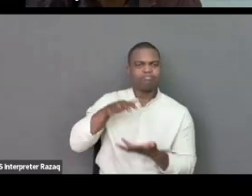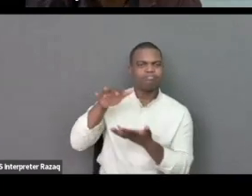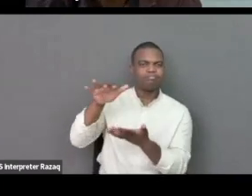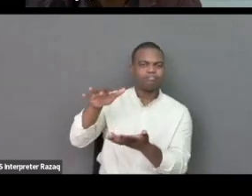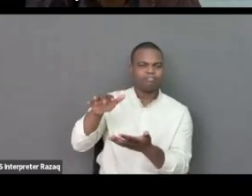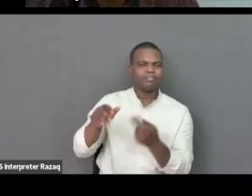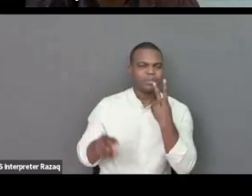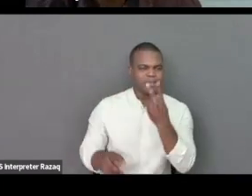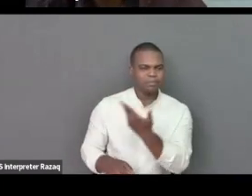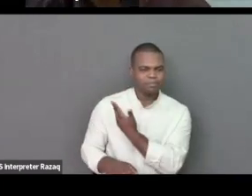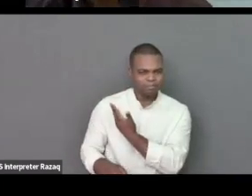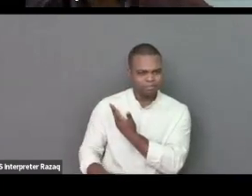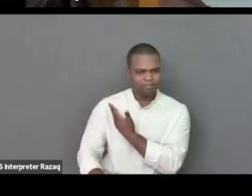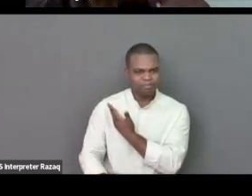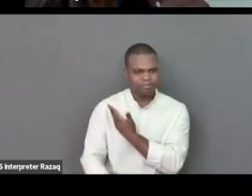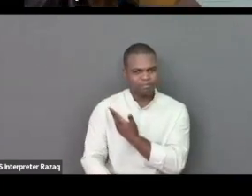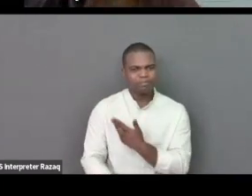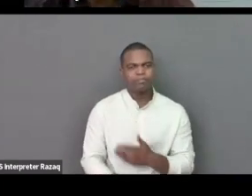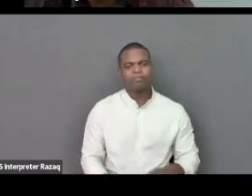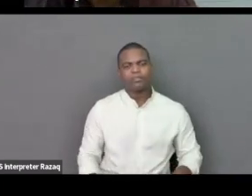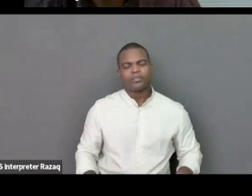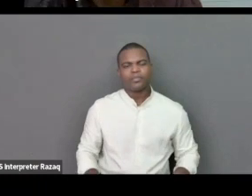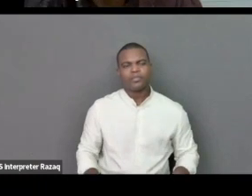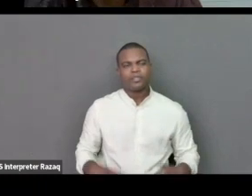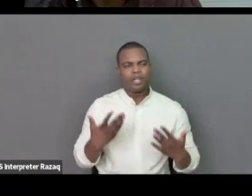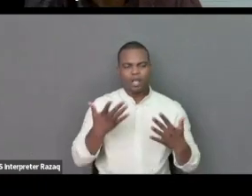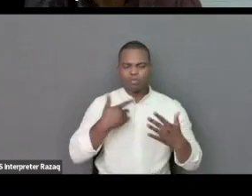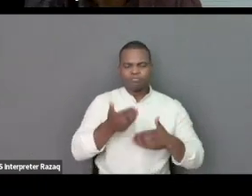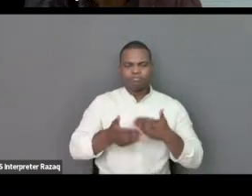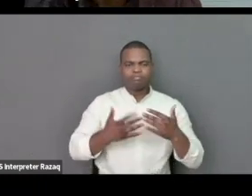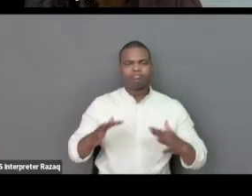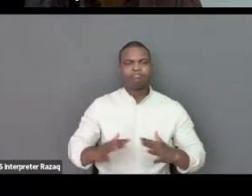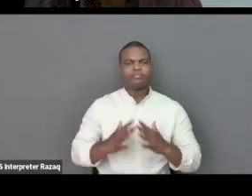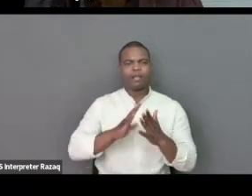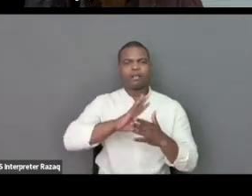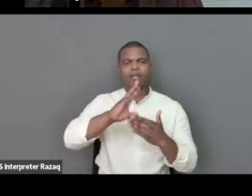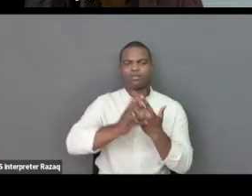project is to create training for users so they can live up